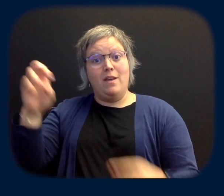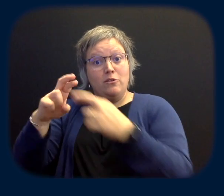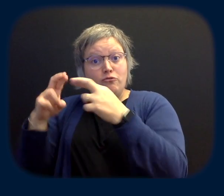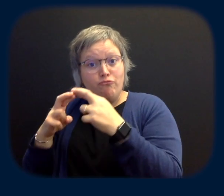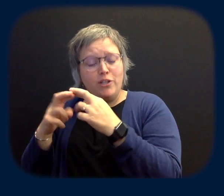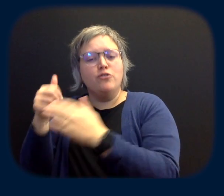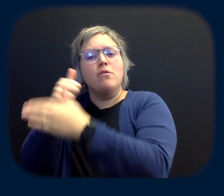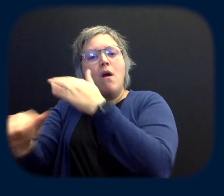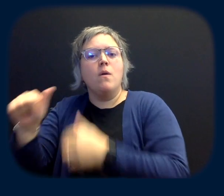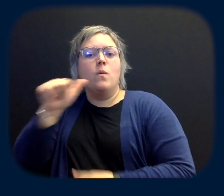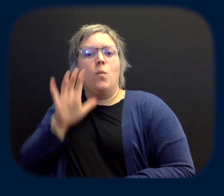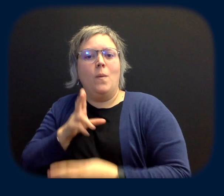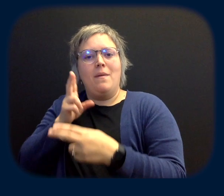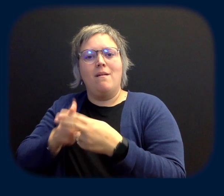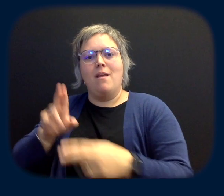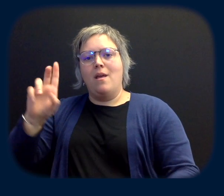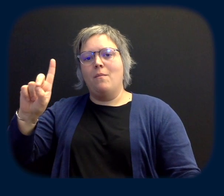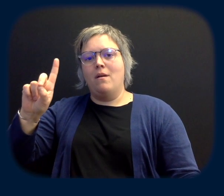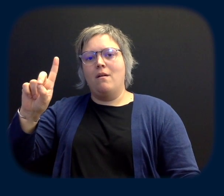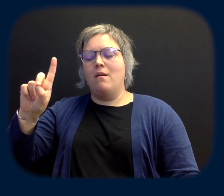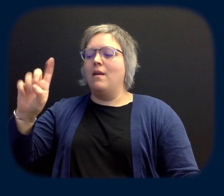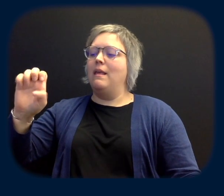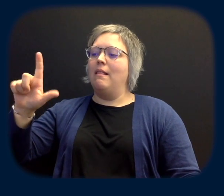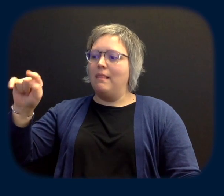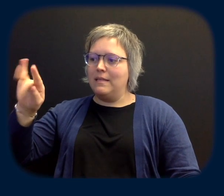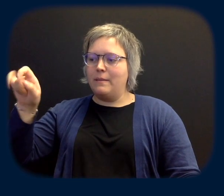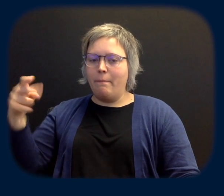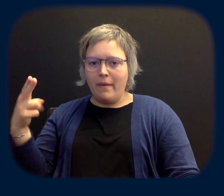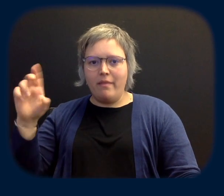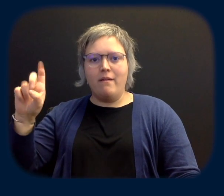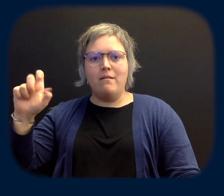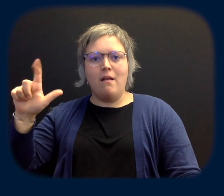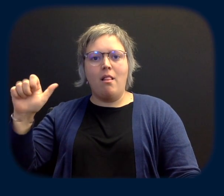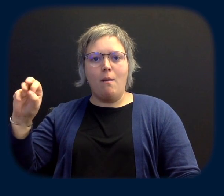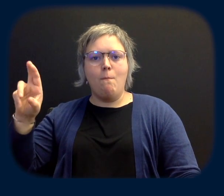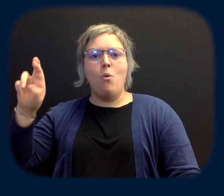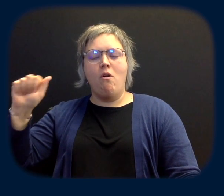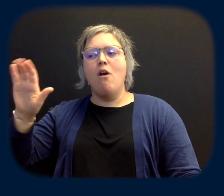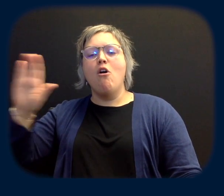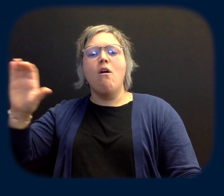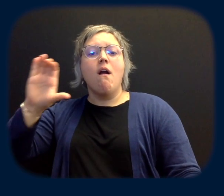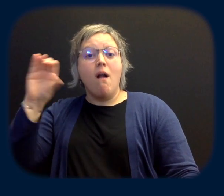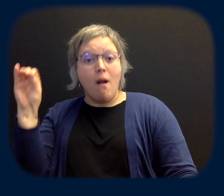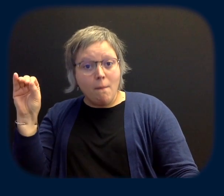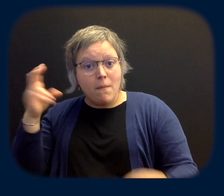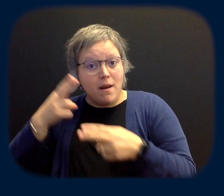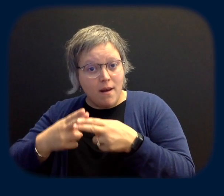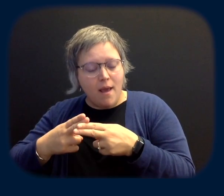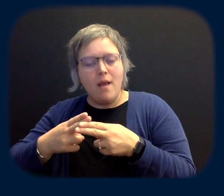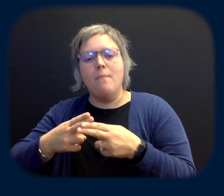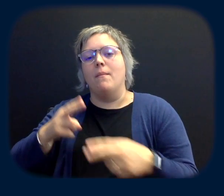little bit about Thinking Maps. Hopefully you'll learn some more through the school and through the next videos that are coming. I just wanted to give you a brief introduction.